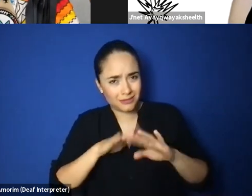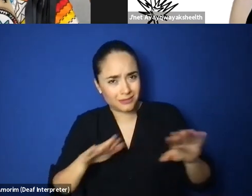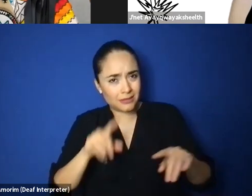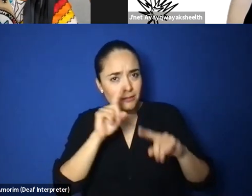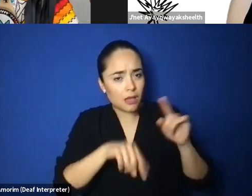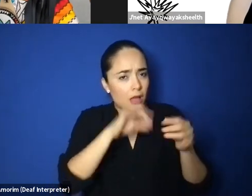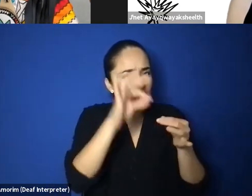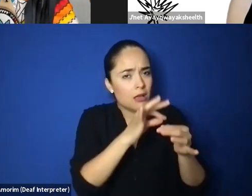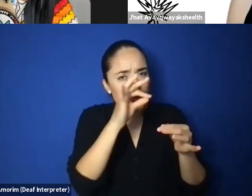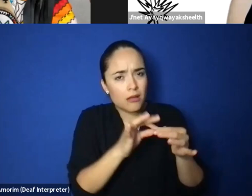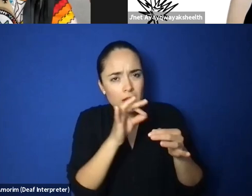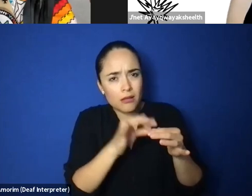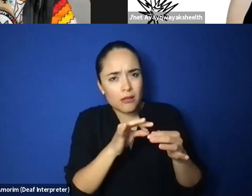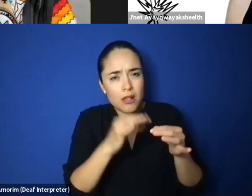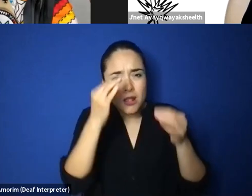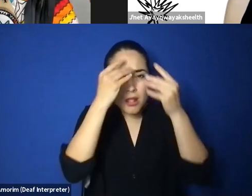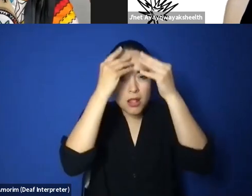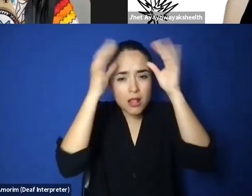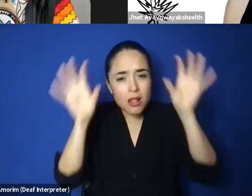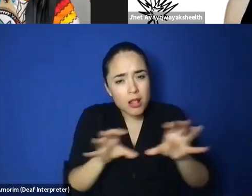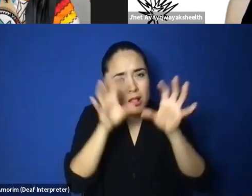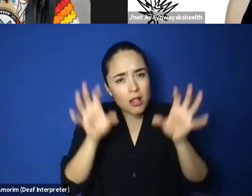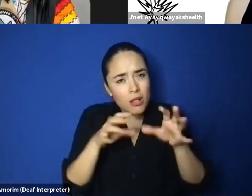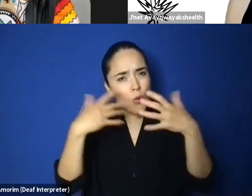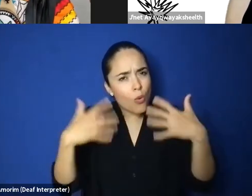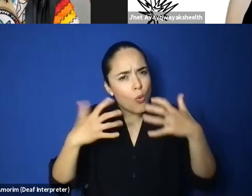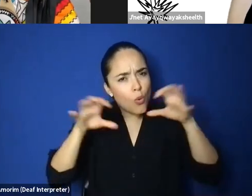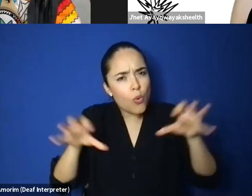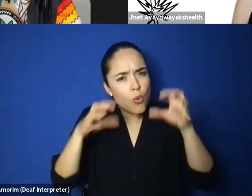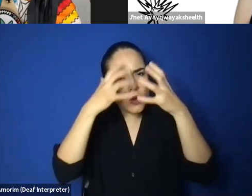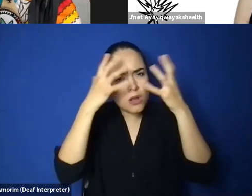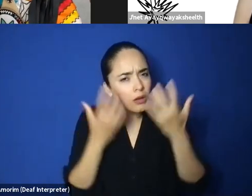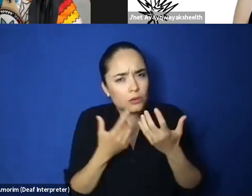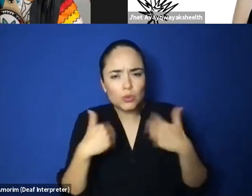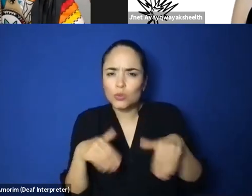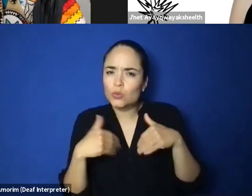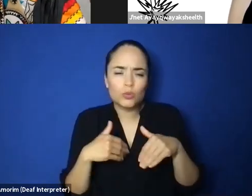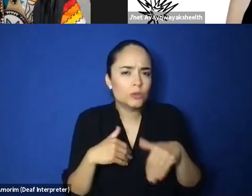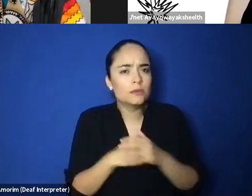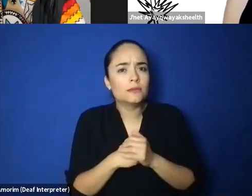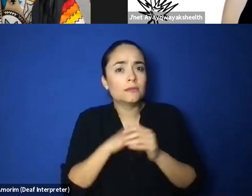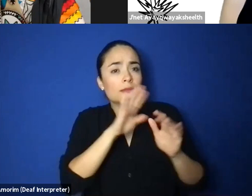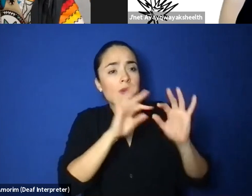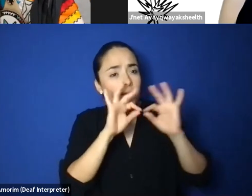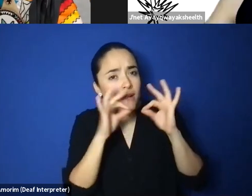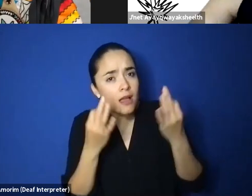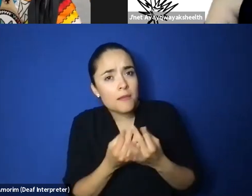family members or extended family. You can do trades, so I might trade some things to someone